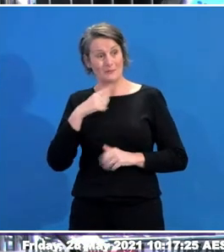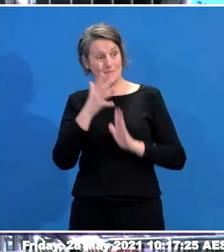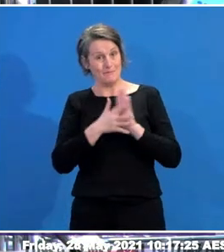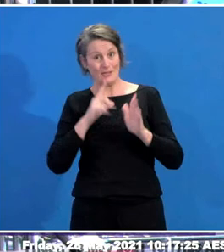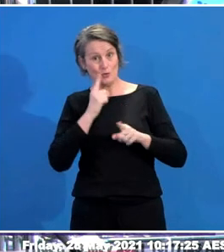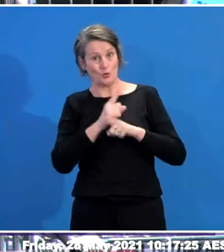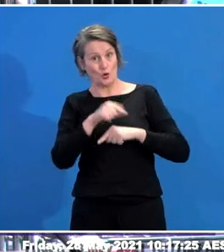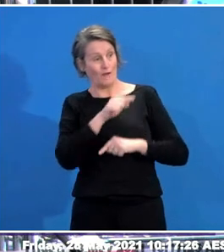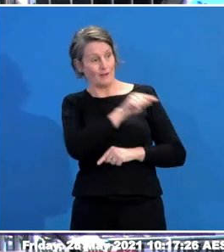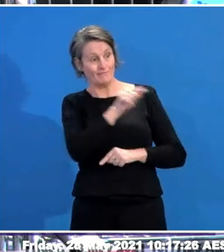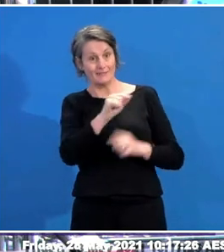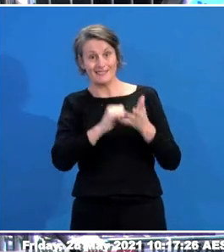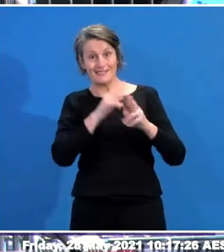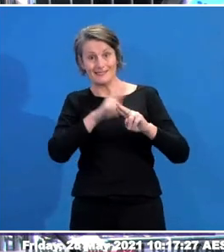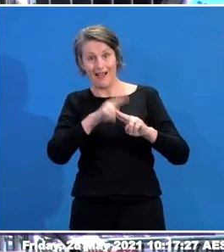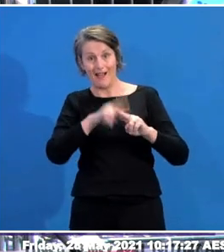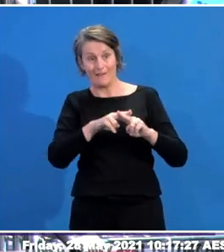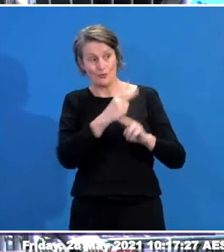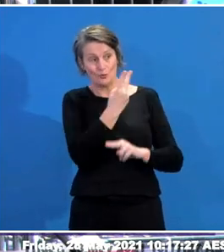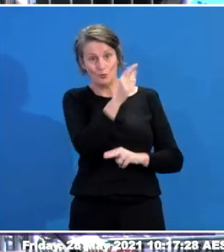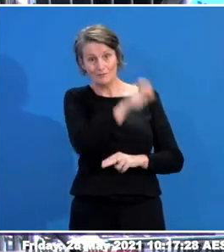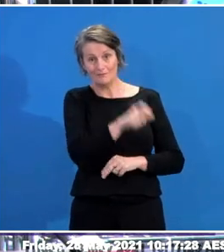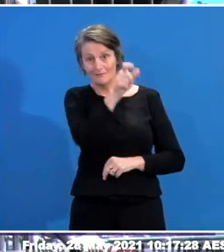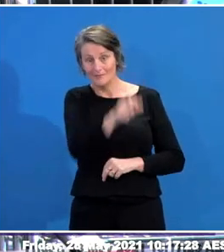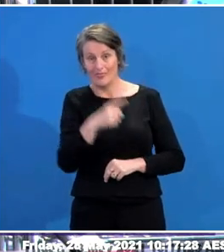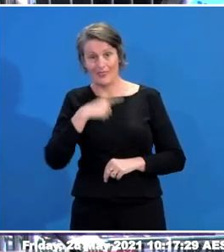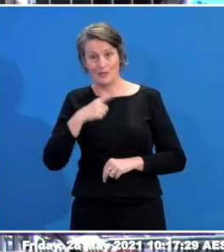What I want to put to you is what you sought to do is to use the